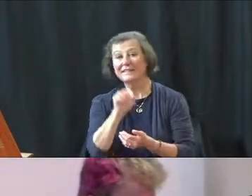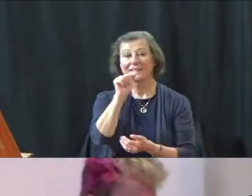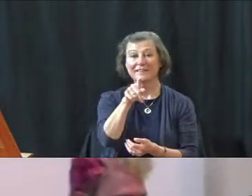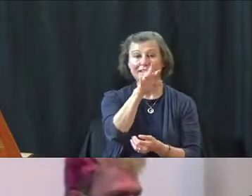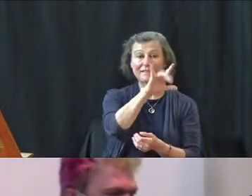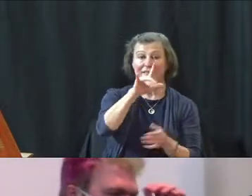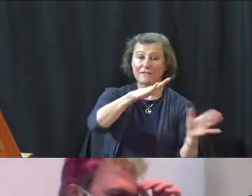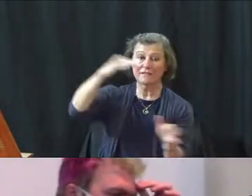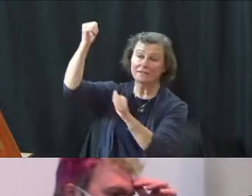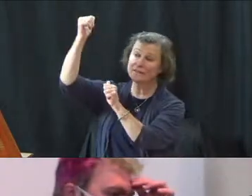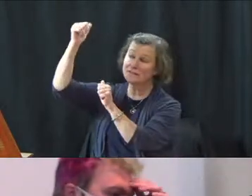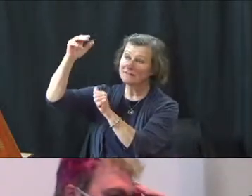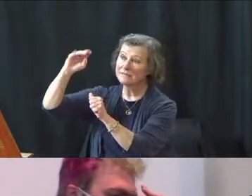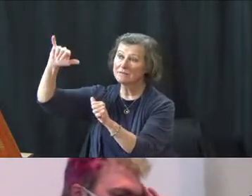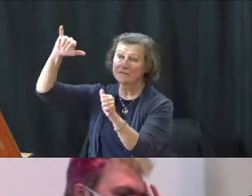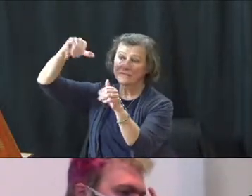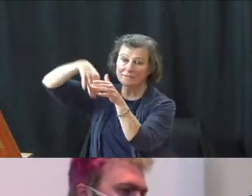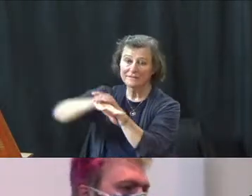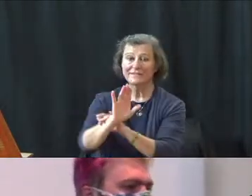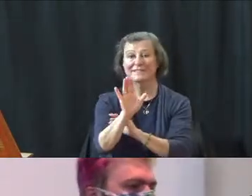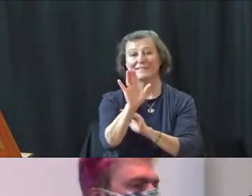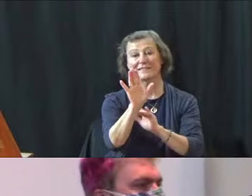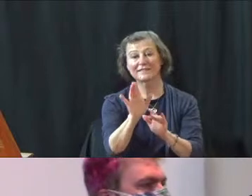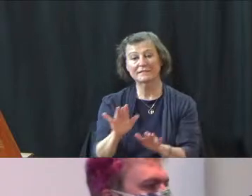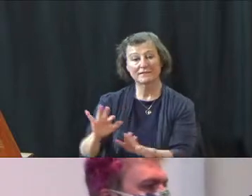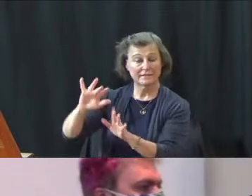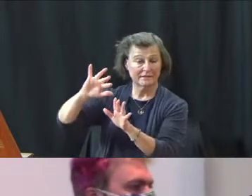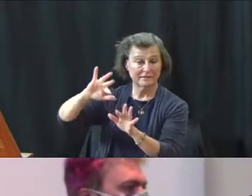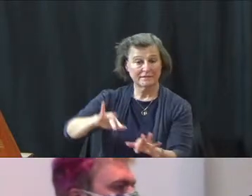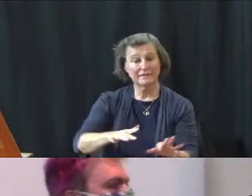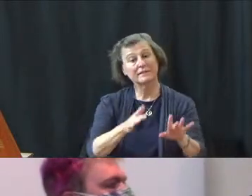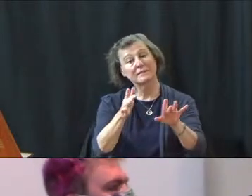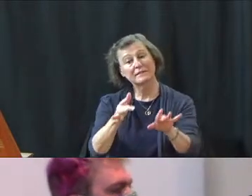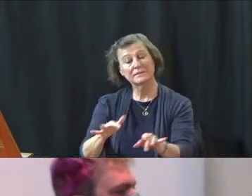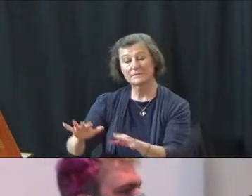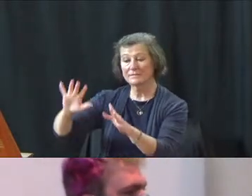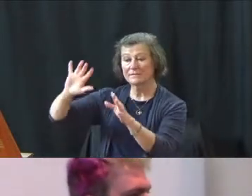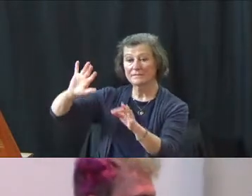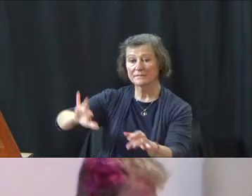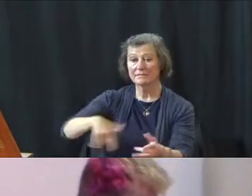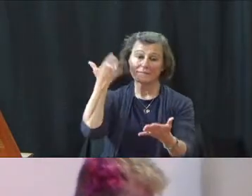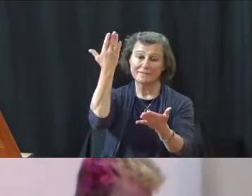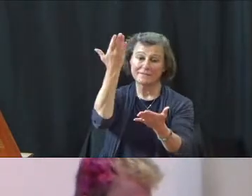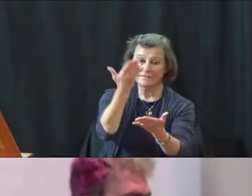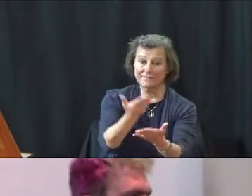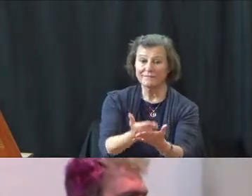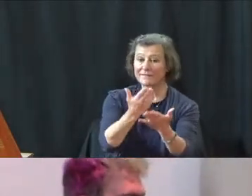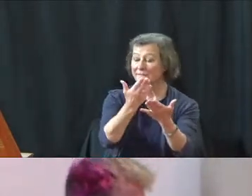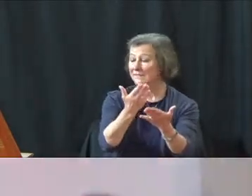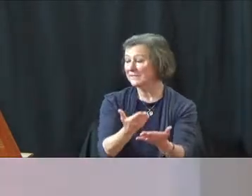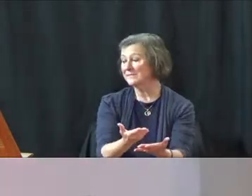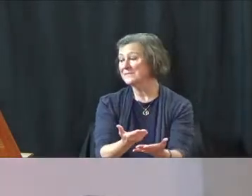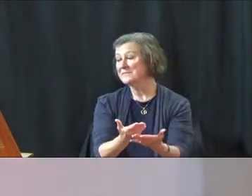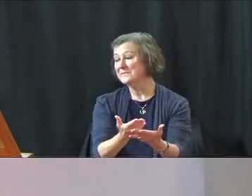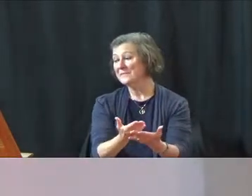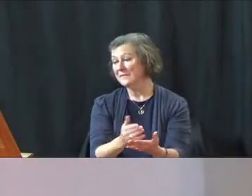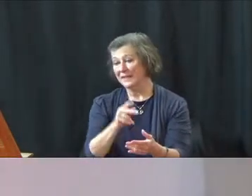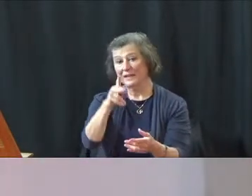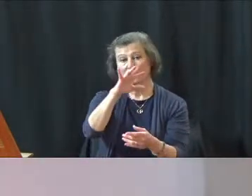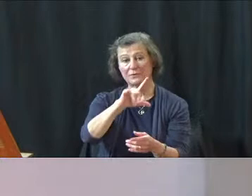April goes out as May comes in, How graceful I saw her come in,